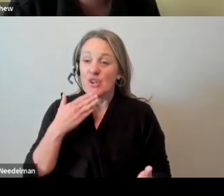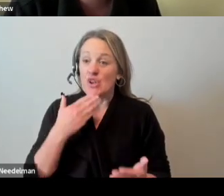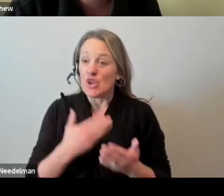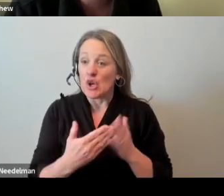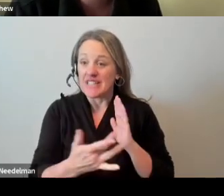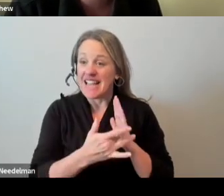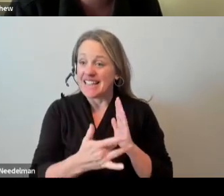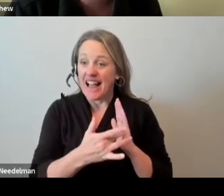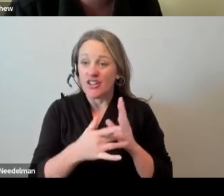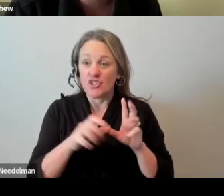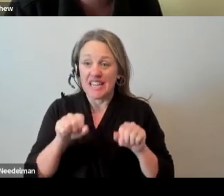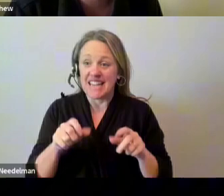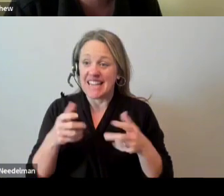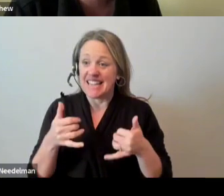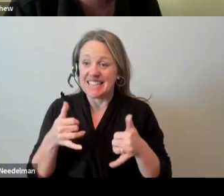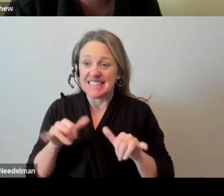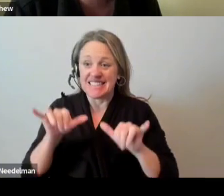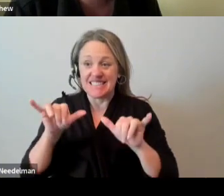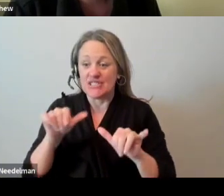to systems that do not operate in our interest.